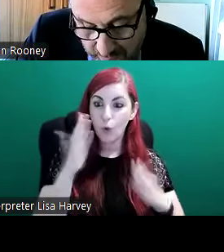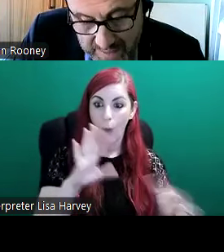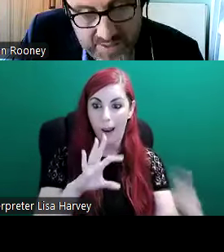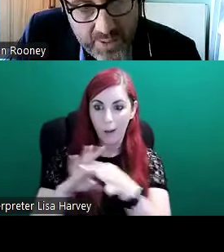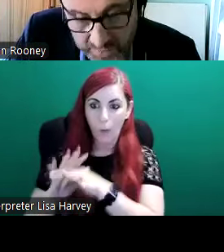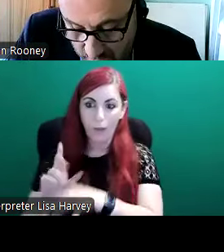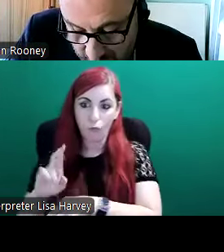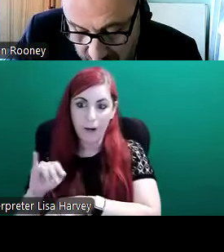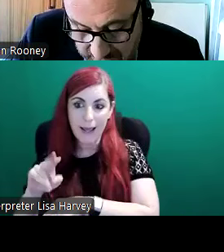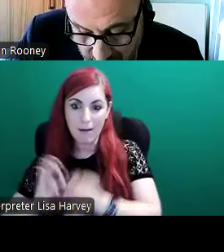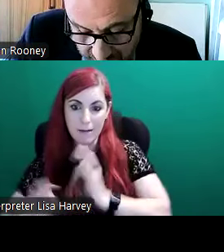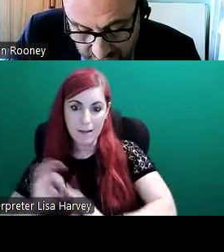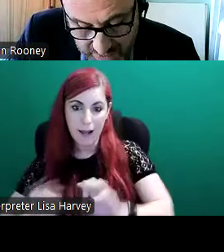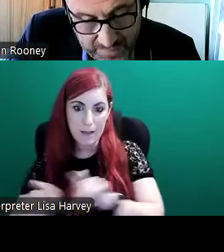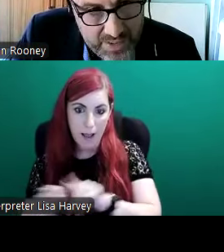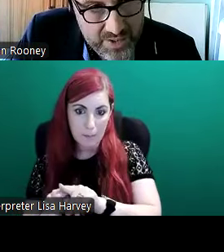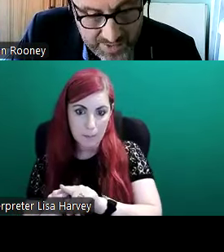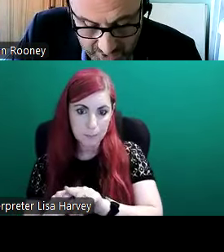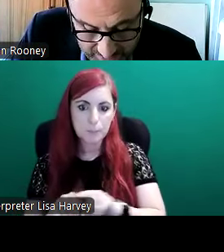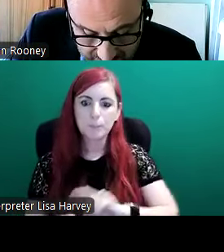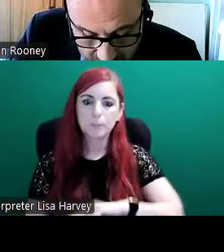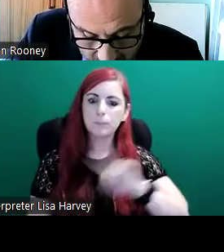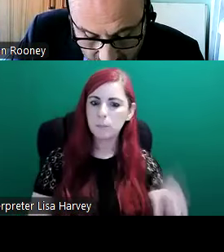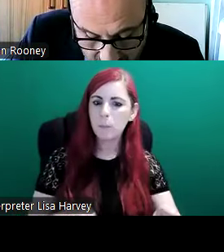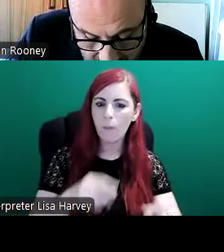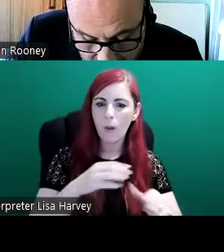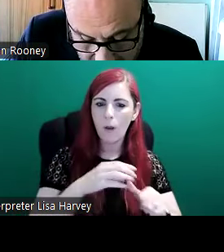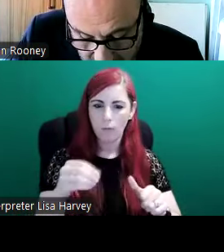better disposed more literal derivations of religious subjects of the kind you see on